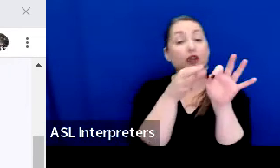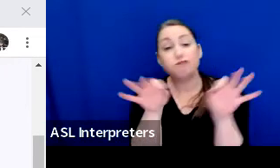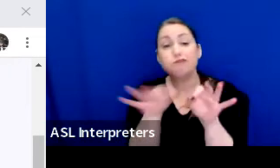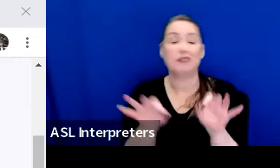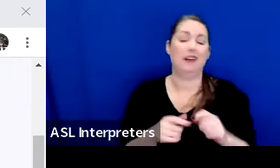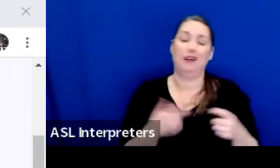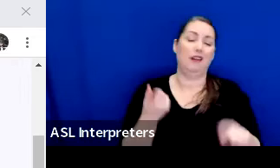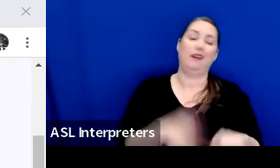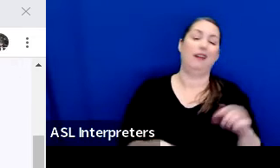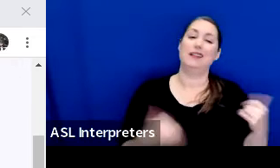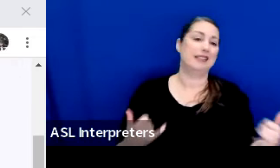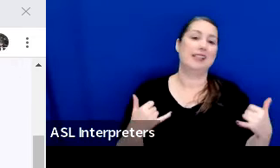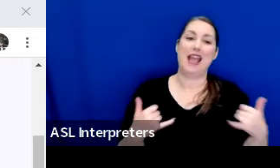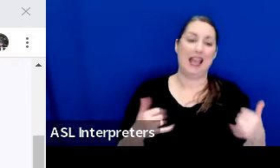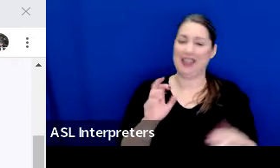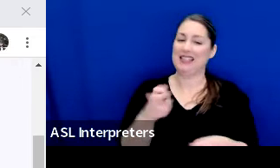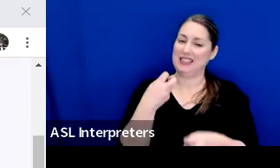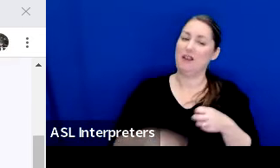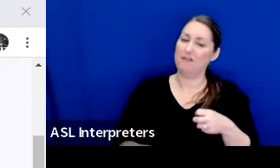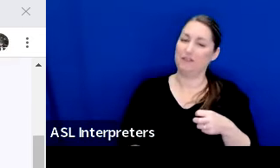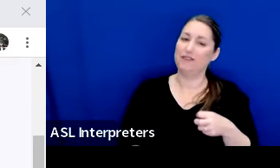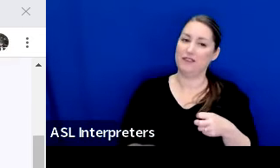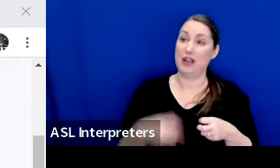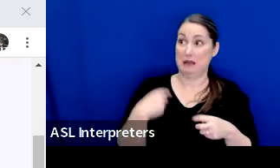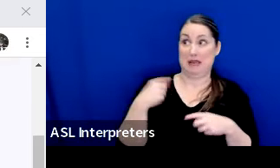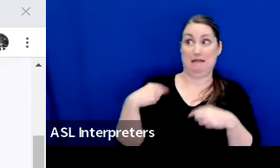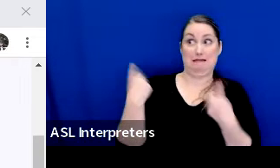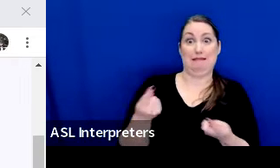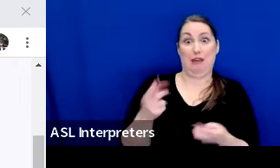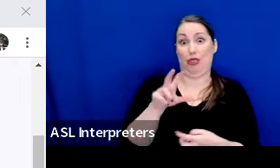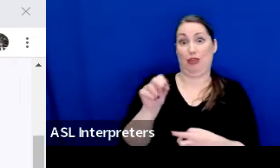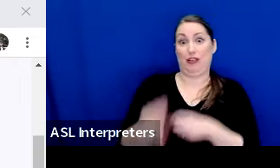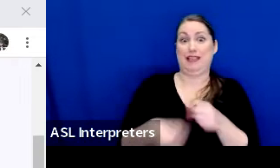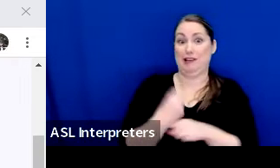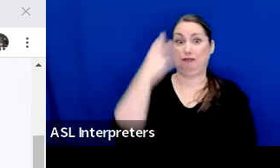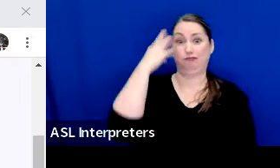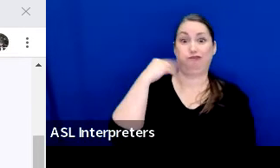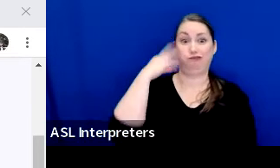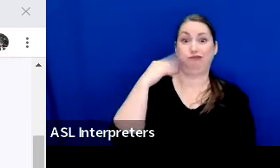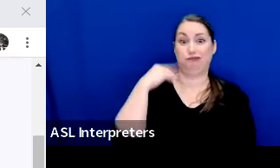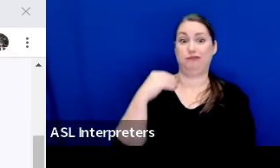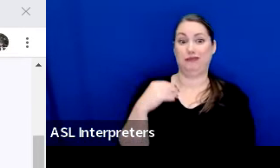coding coding stuff, coding stuff, and I've been coding for 30 years that way. So now coding about math that hasn't existed, that one bit.